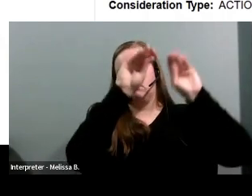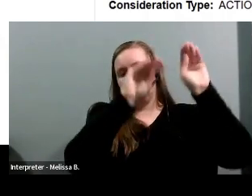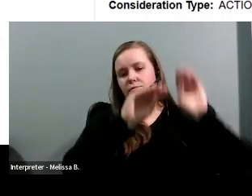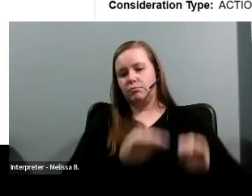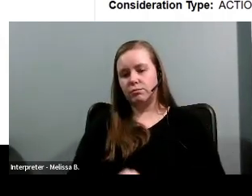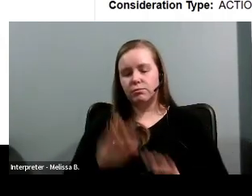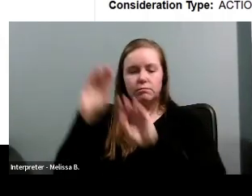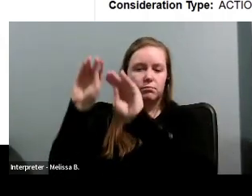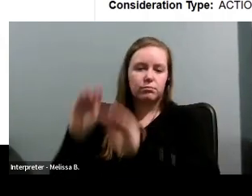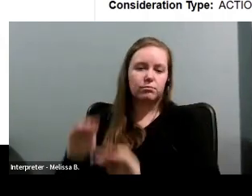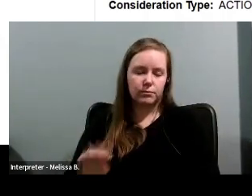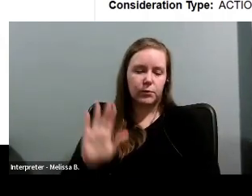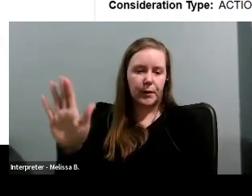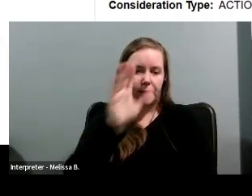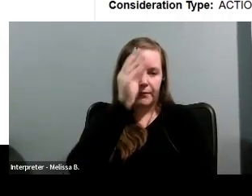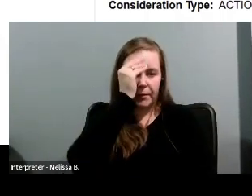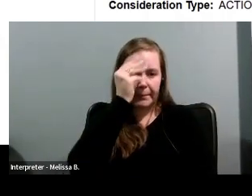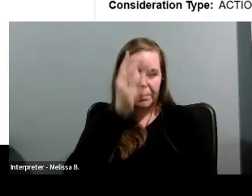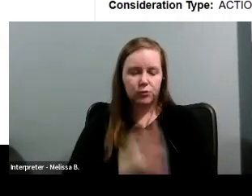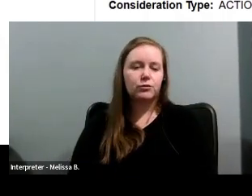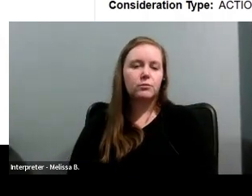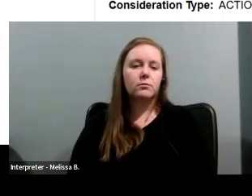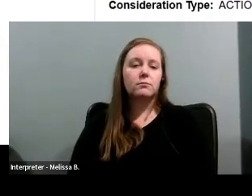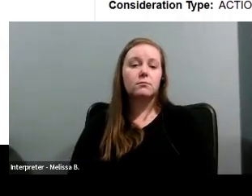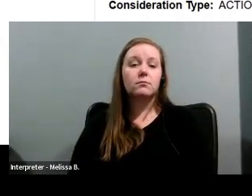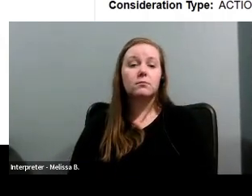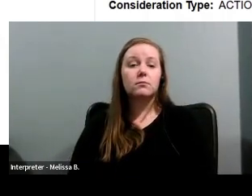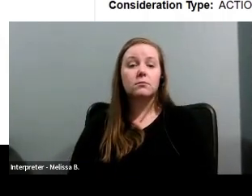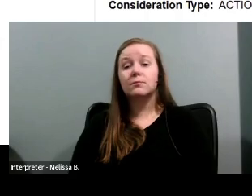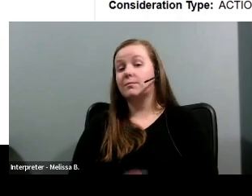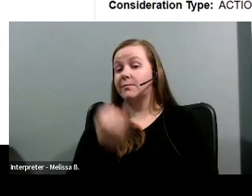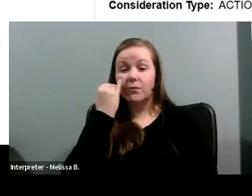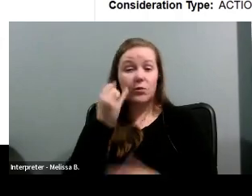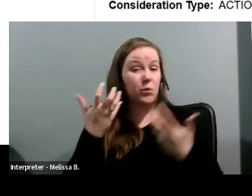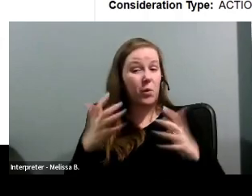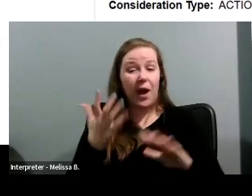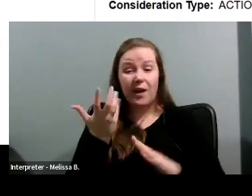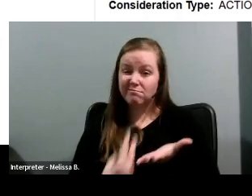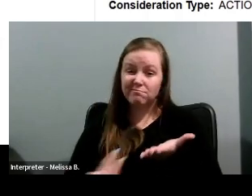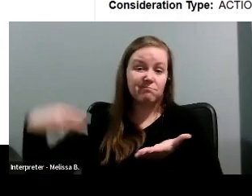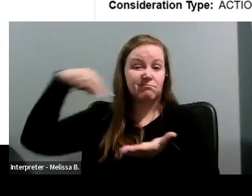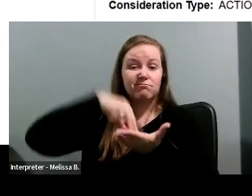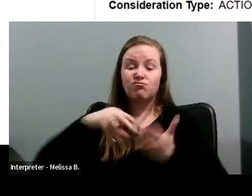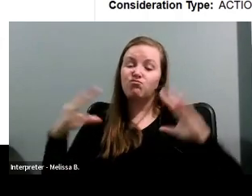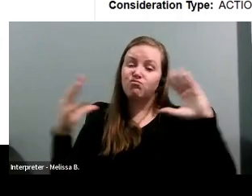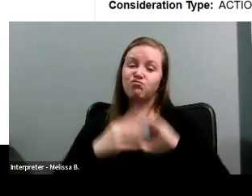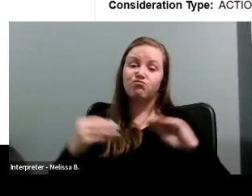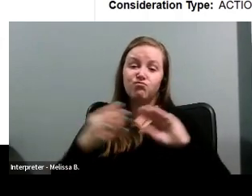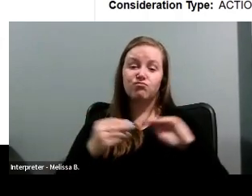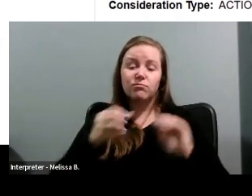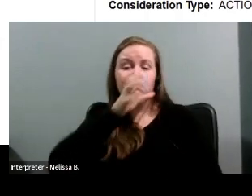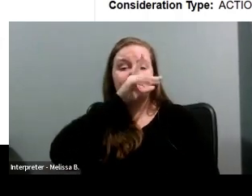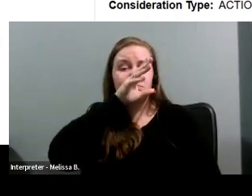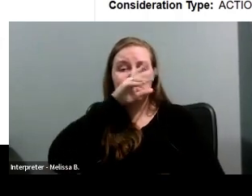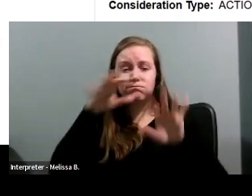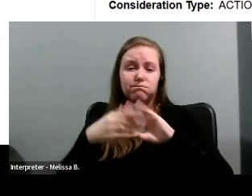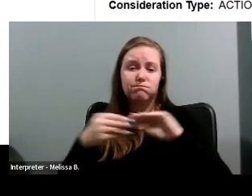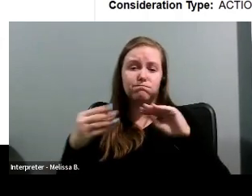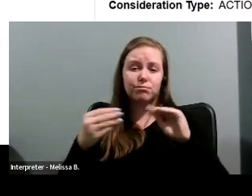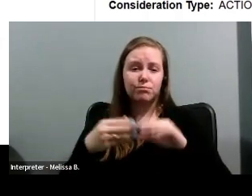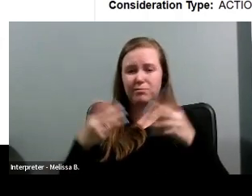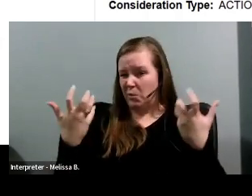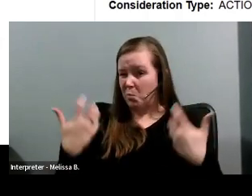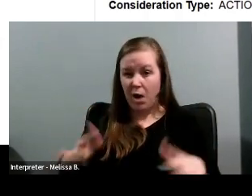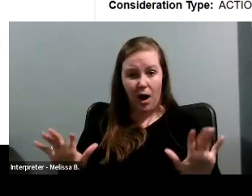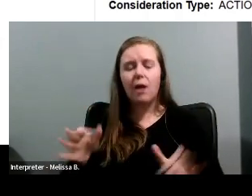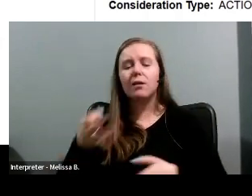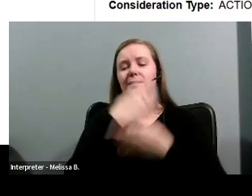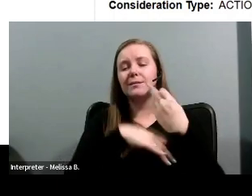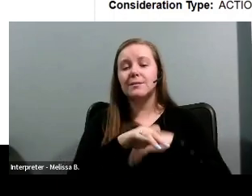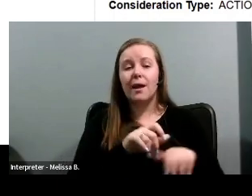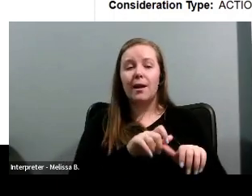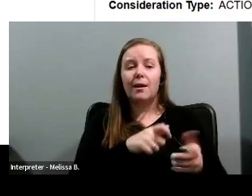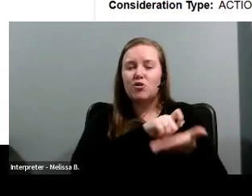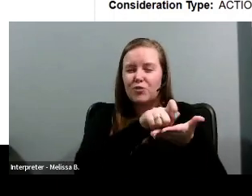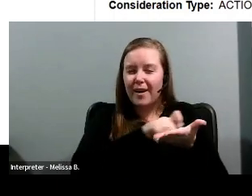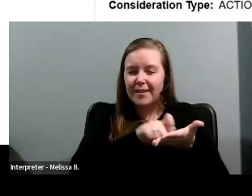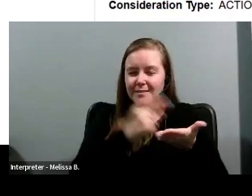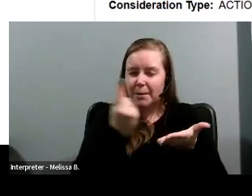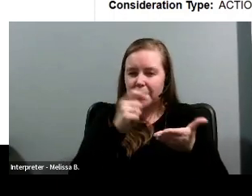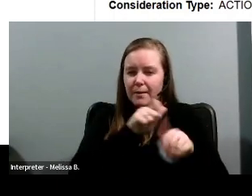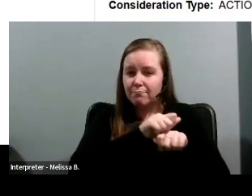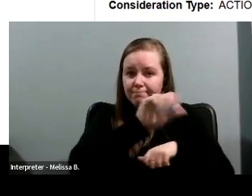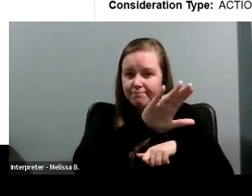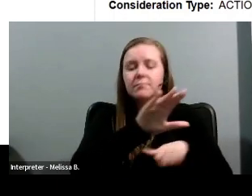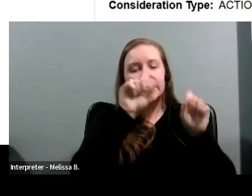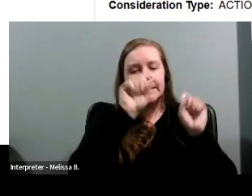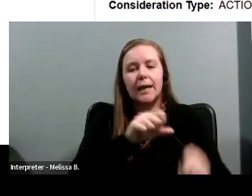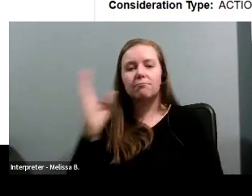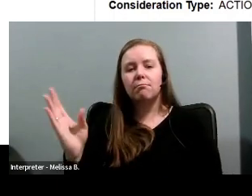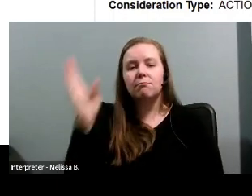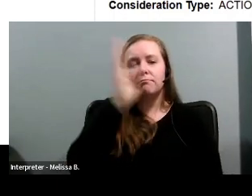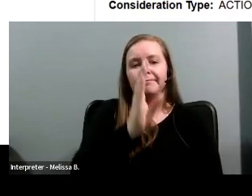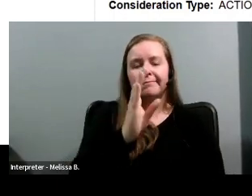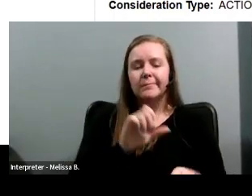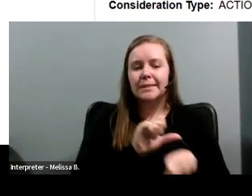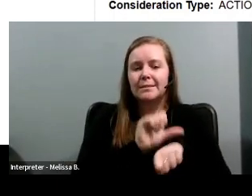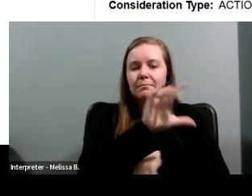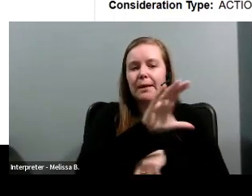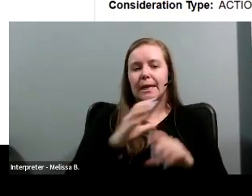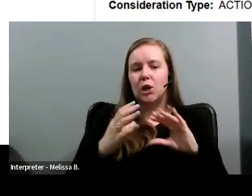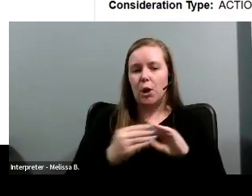Shannon Spencer (she/her): I'll show you in a second. You can also, if you don't want to do a verbal deputation and rather just send something, like your written comments, there's that option as well, too, where you can click Submit Comment here, or email item.